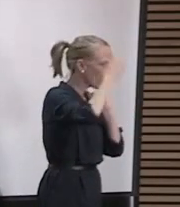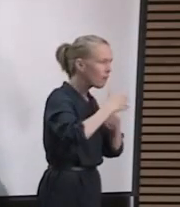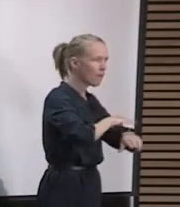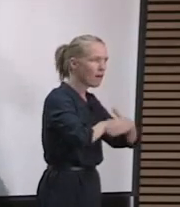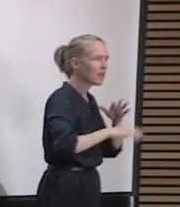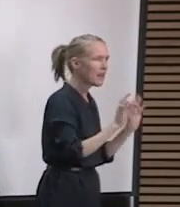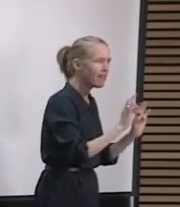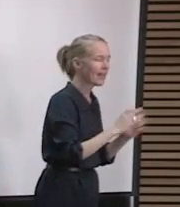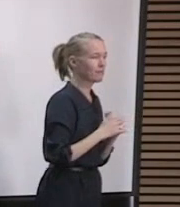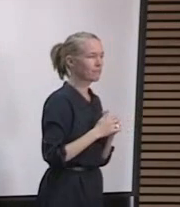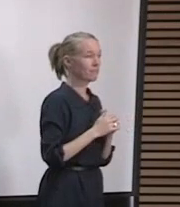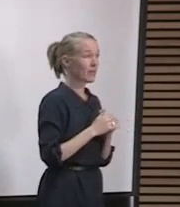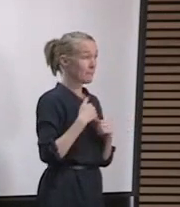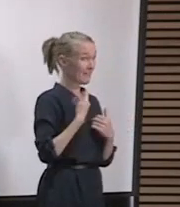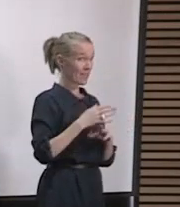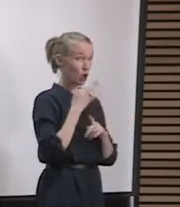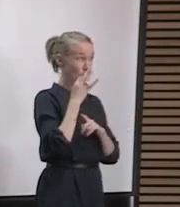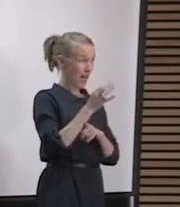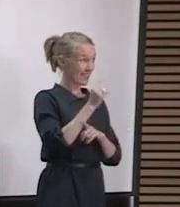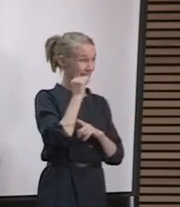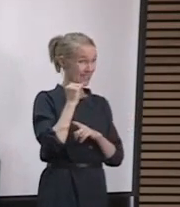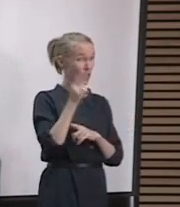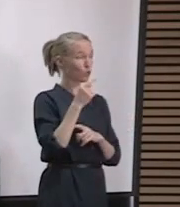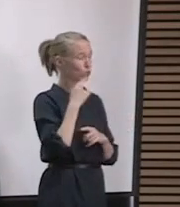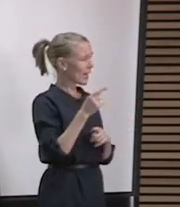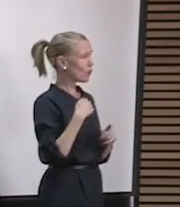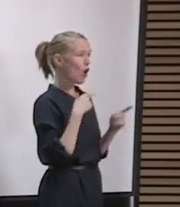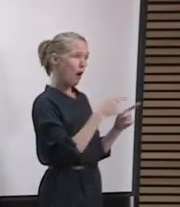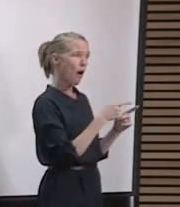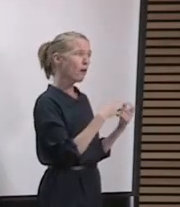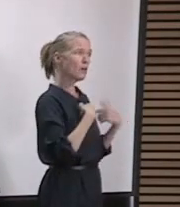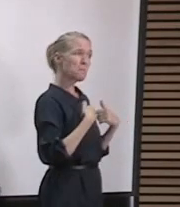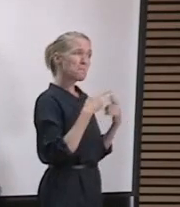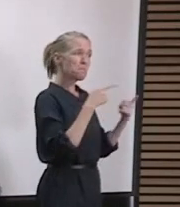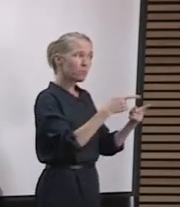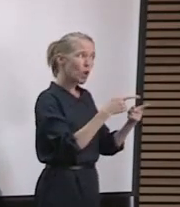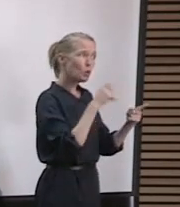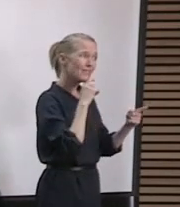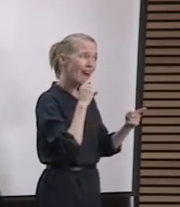yesterday you said only empty